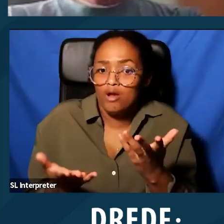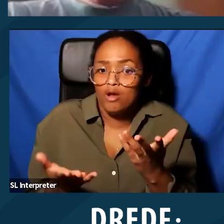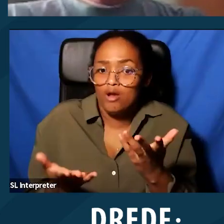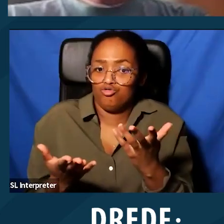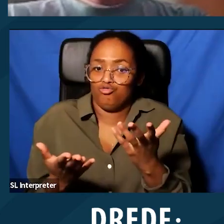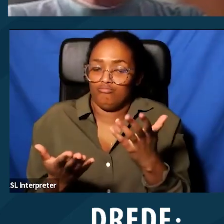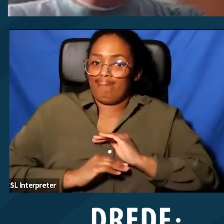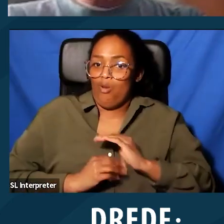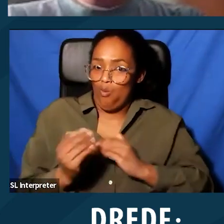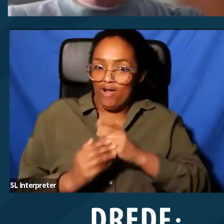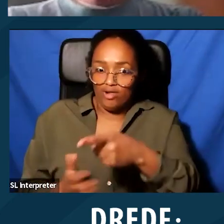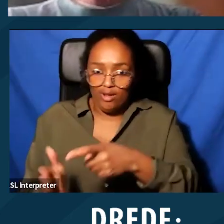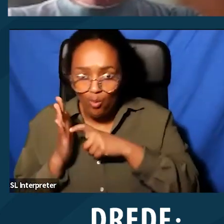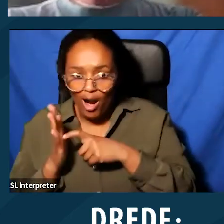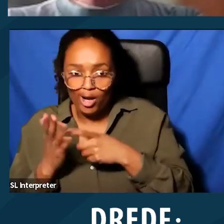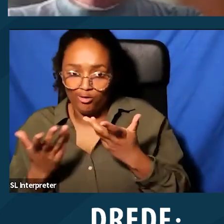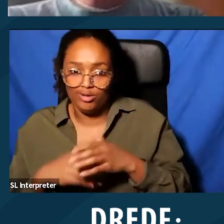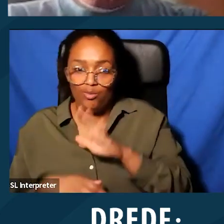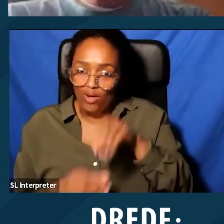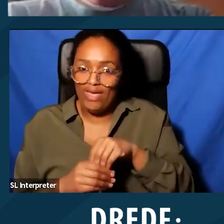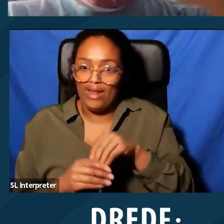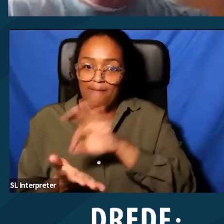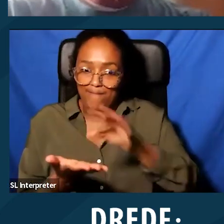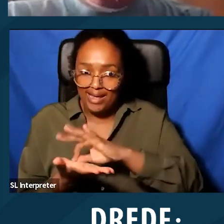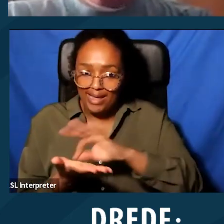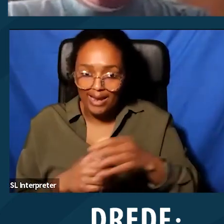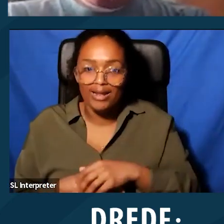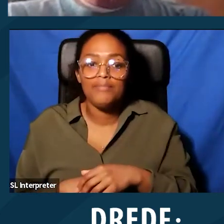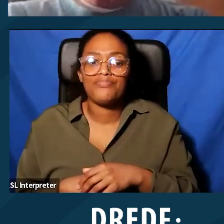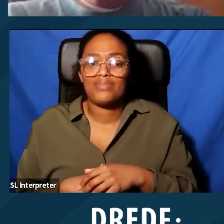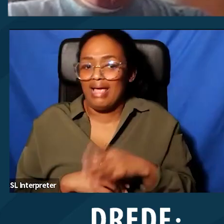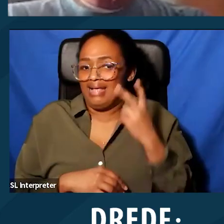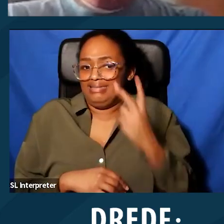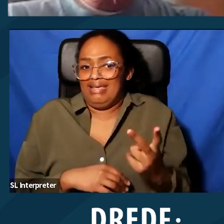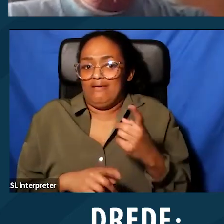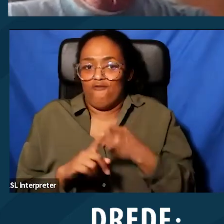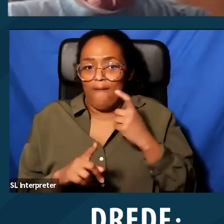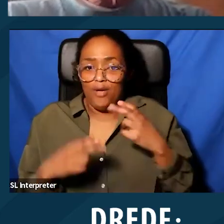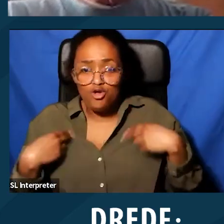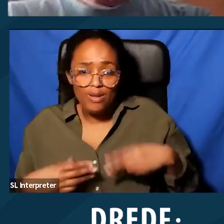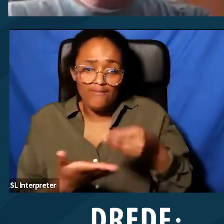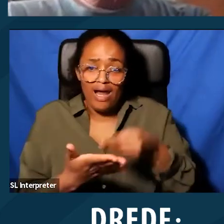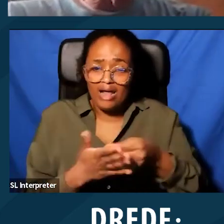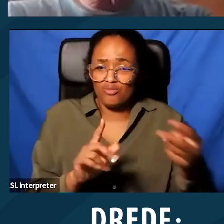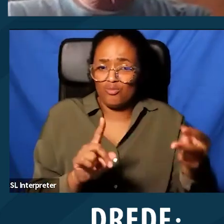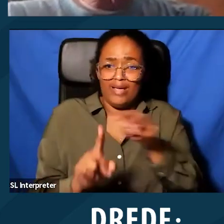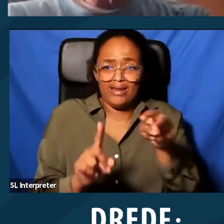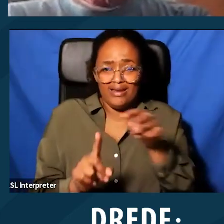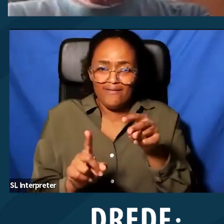as I saw Bob Williams saying in the chat. So keeping in mind, too, is that, you know,